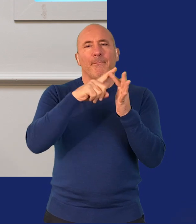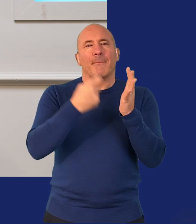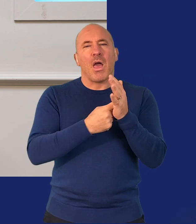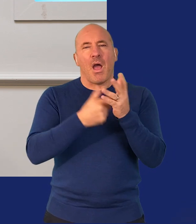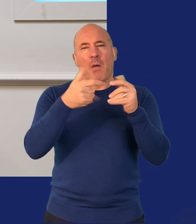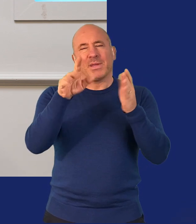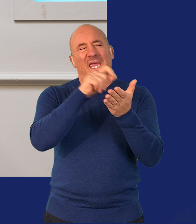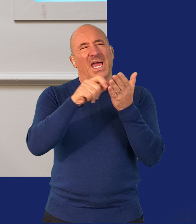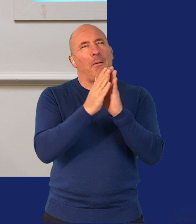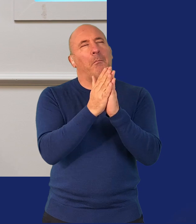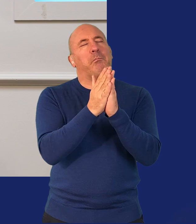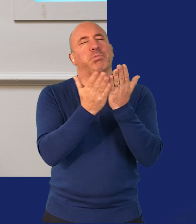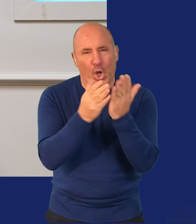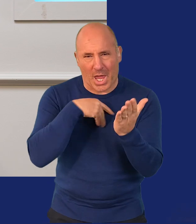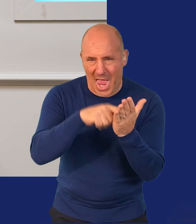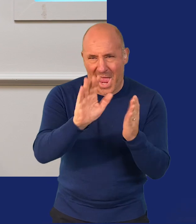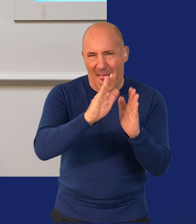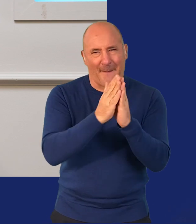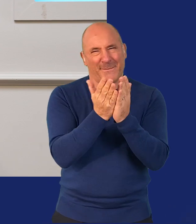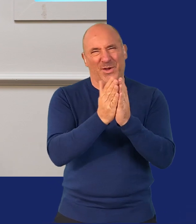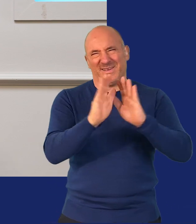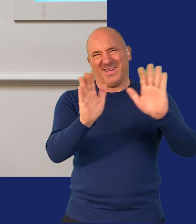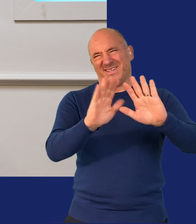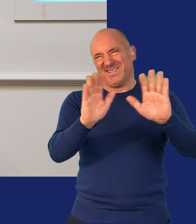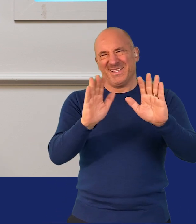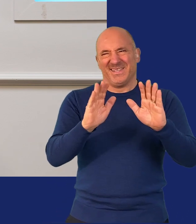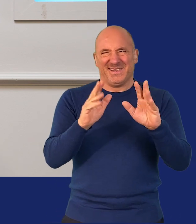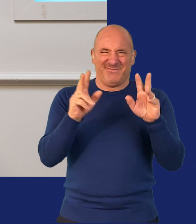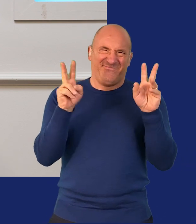I mean, it's kind of the book actually on, um, accessibility in e- learning.